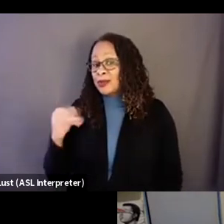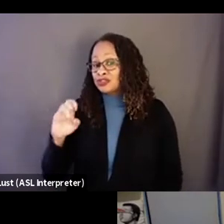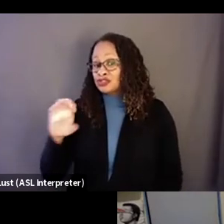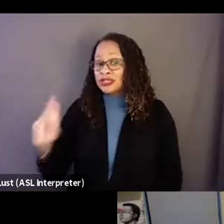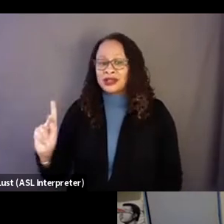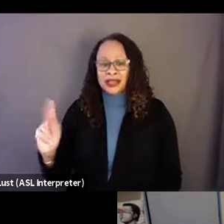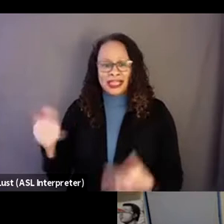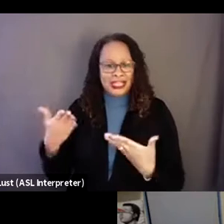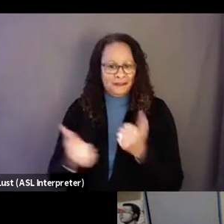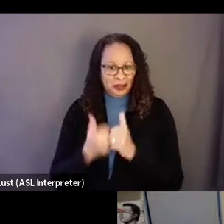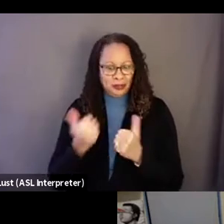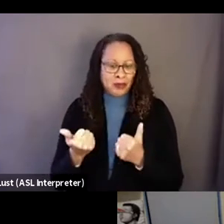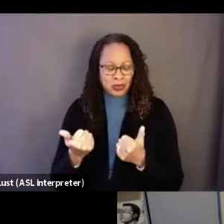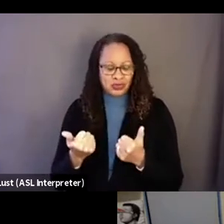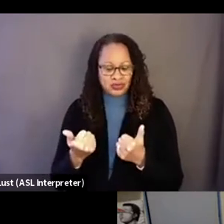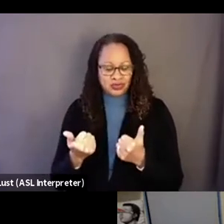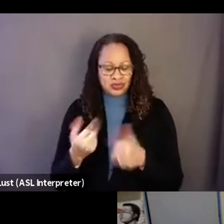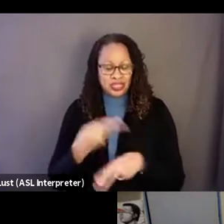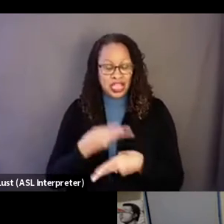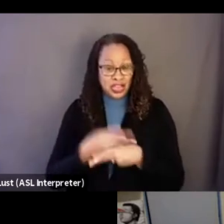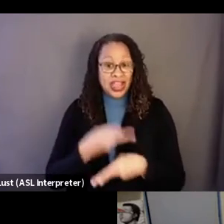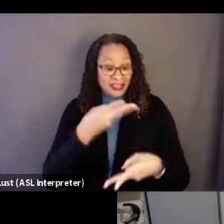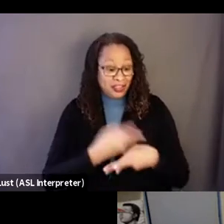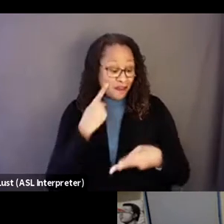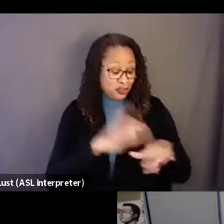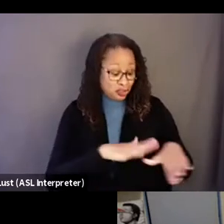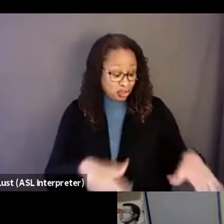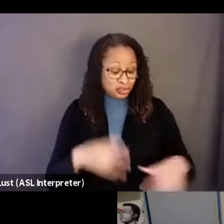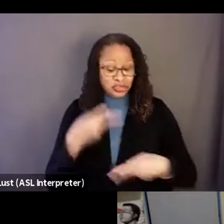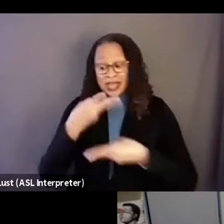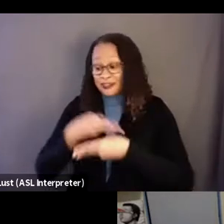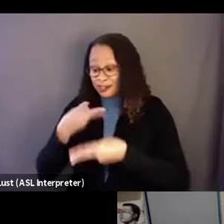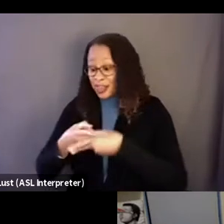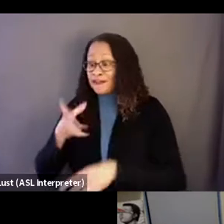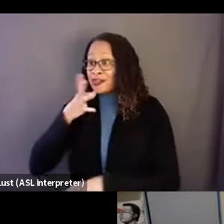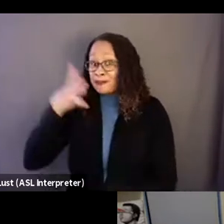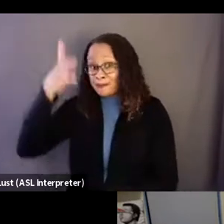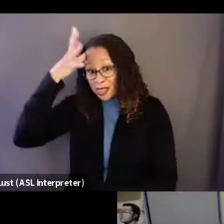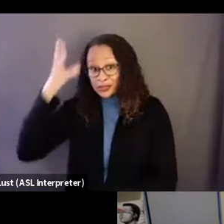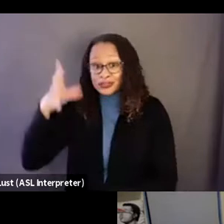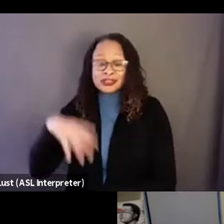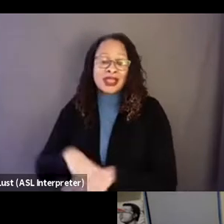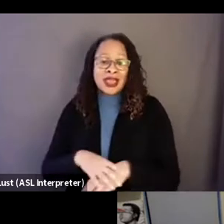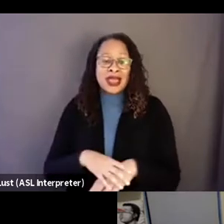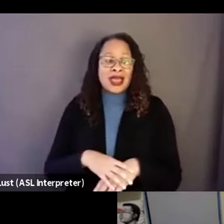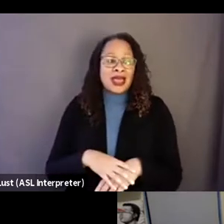And they're caring for the children, but they're also caring for the mothers. The mothers are caring for them. The children are caring for them.